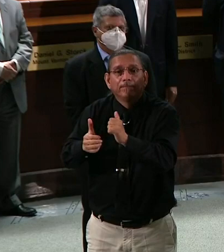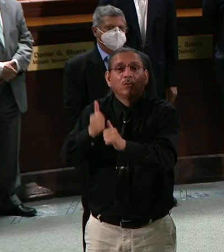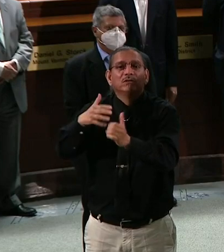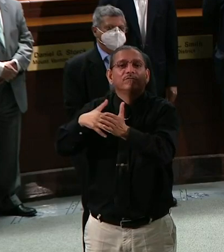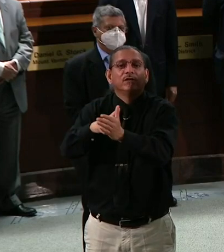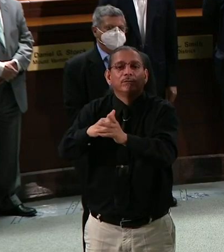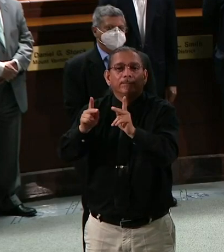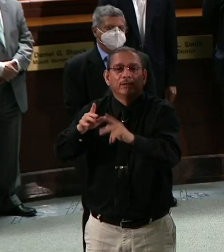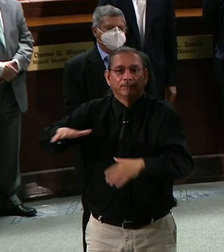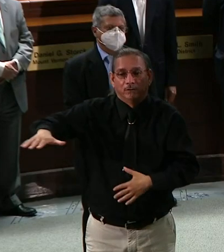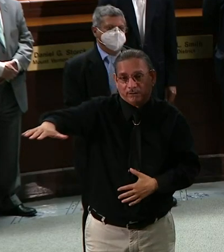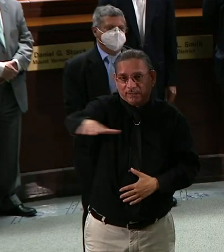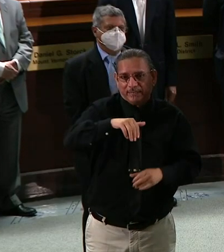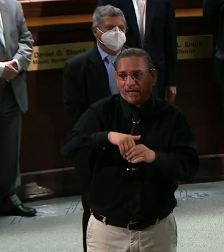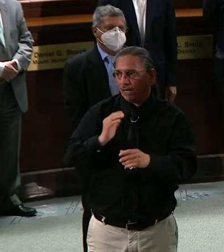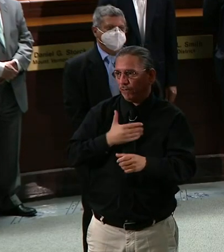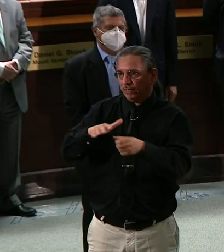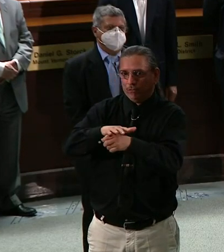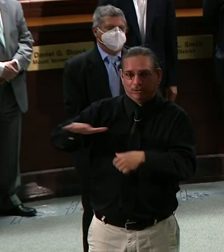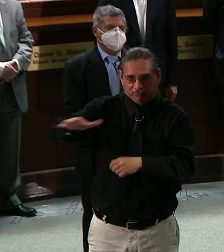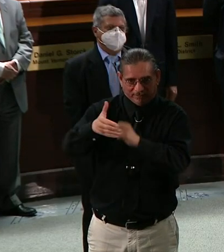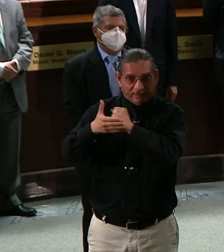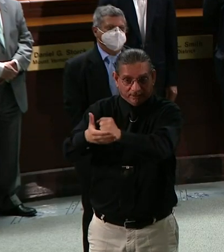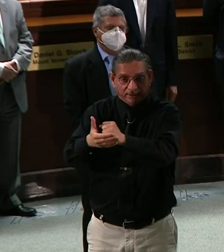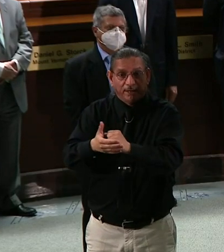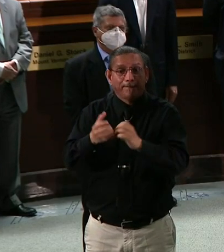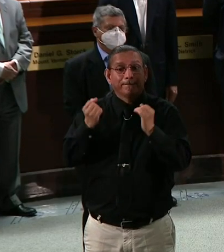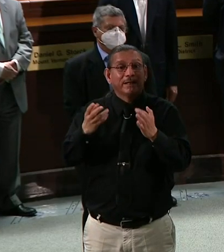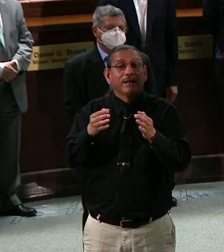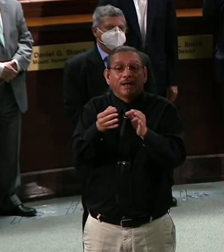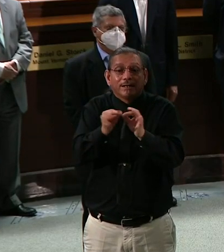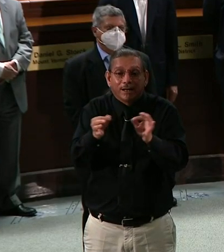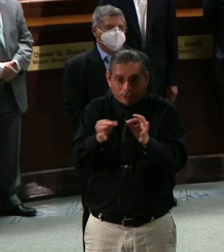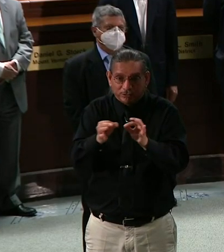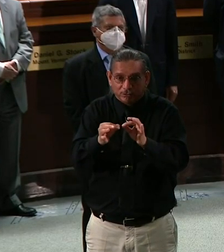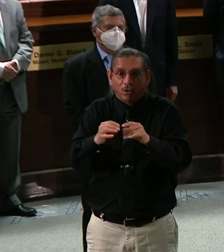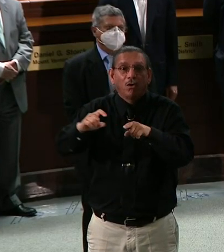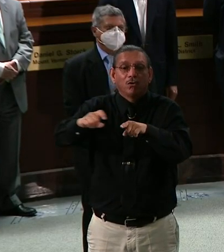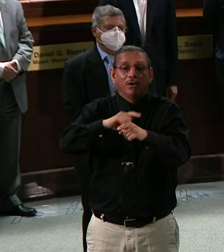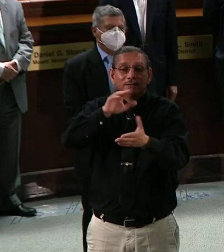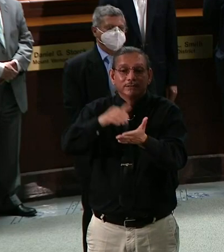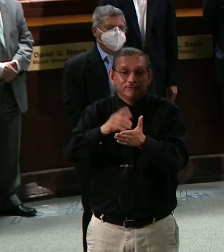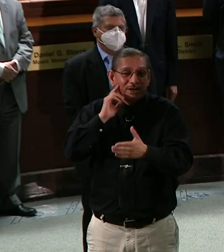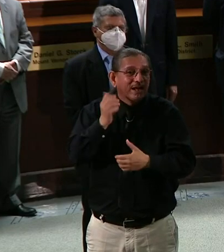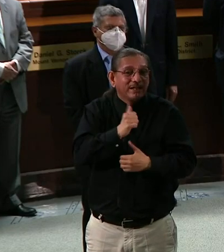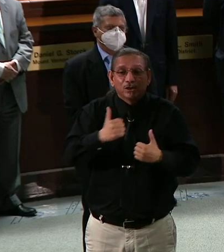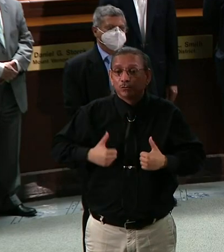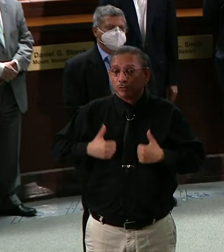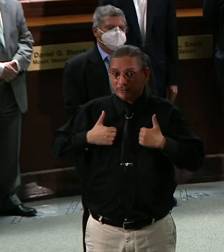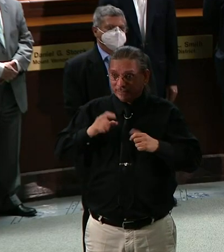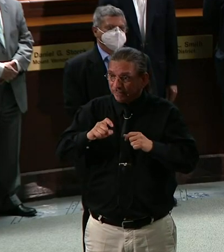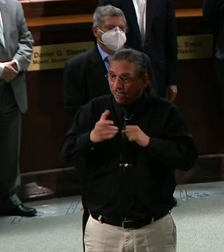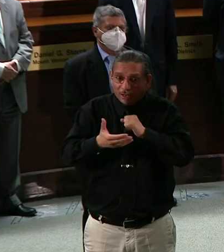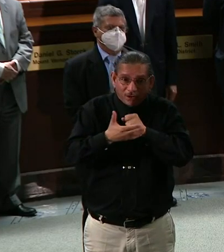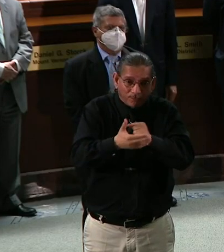SERVICES FOR THE MOST VULNERABLE IN OUR NAME. A MULTILINGUAL CALL CENTER FOR